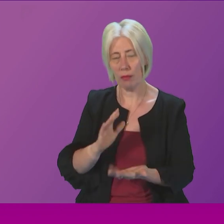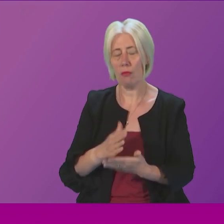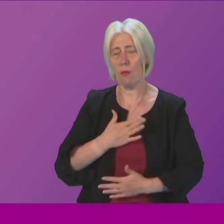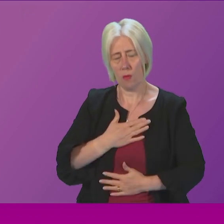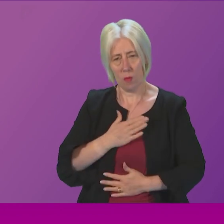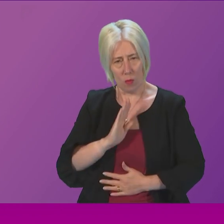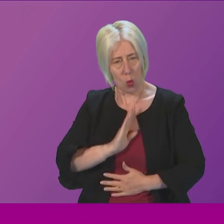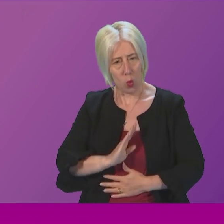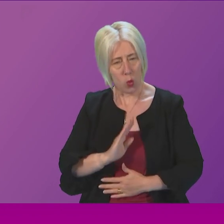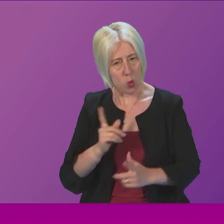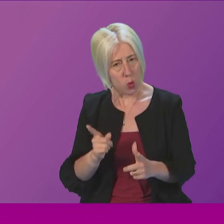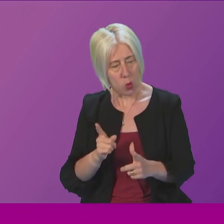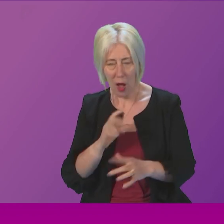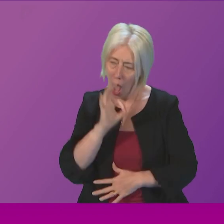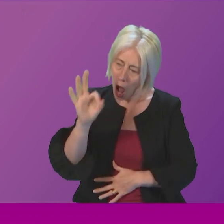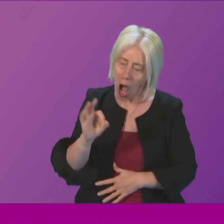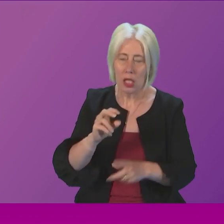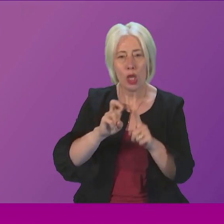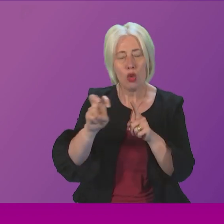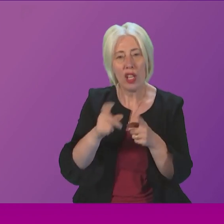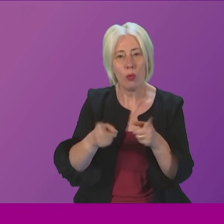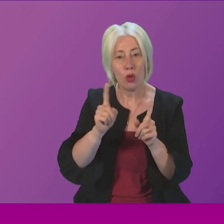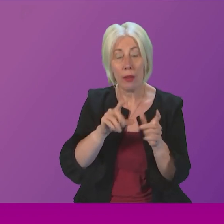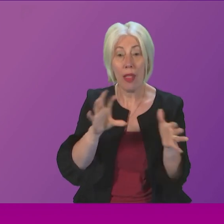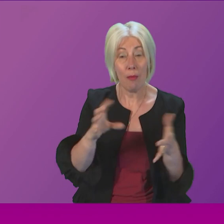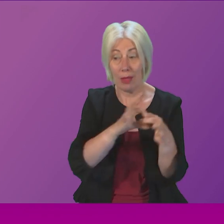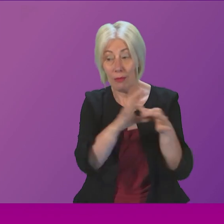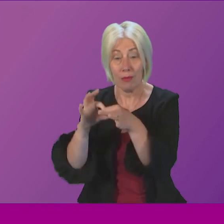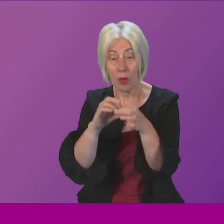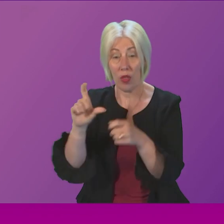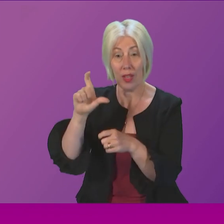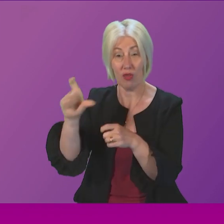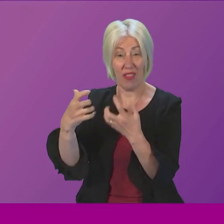I have asked Transport Scotland, which has engaged with CECA before, to ensure that it